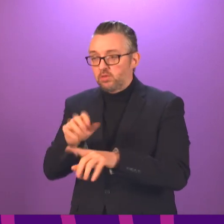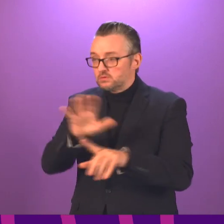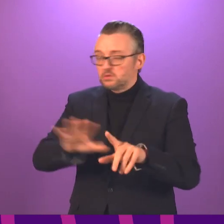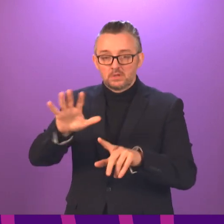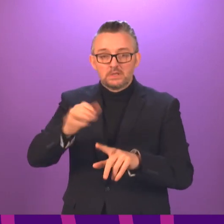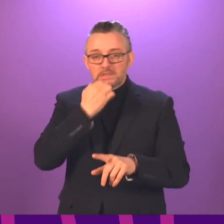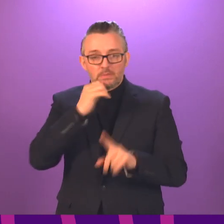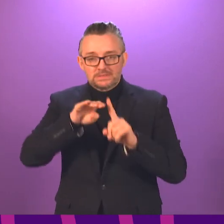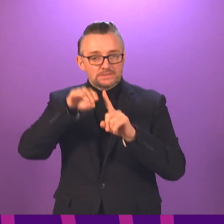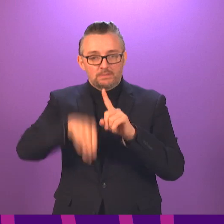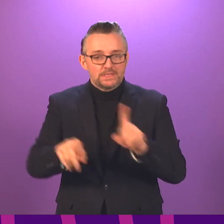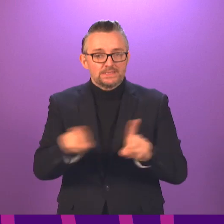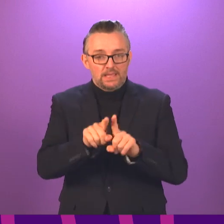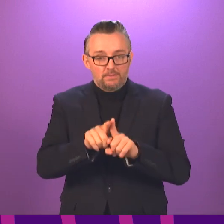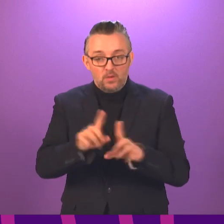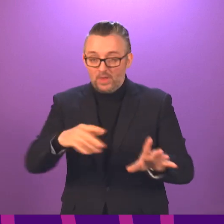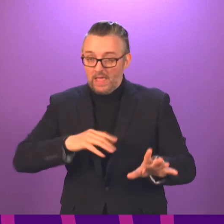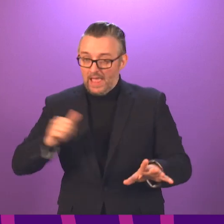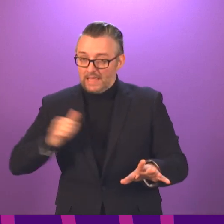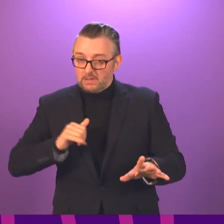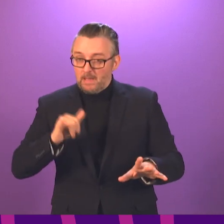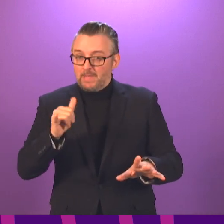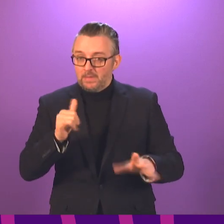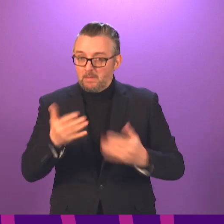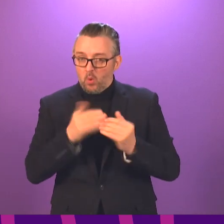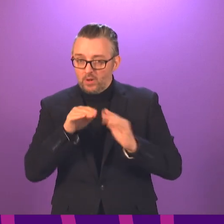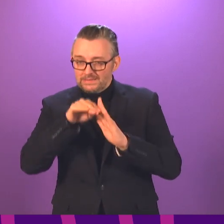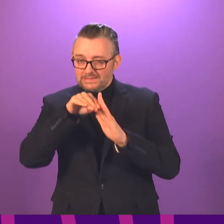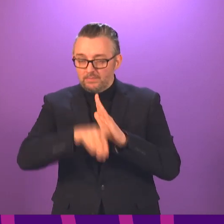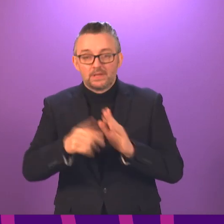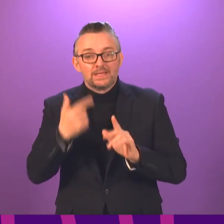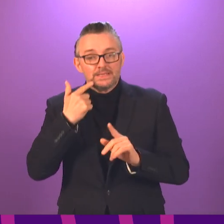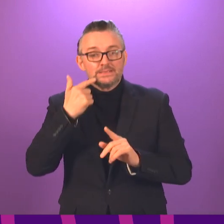We expect that there might be another dip in supply next week, but we do not expect